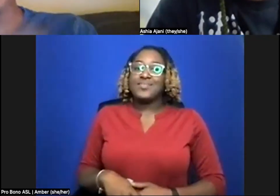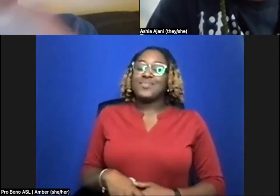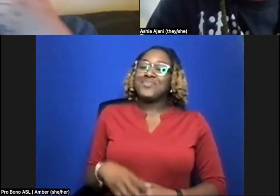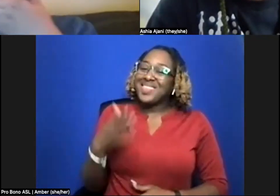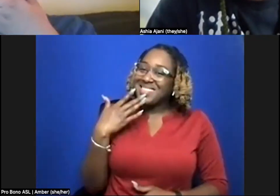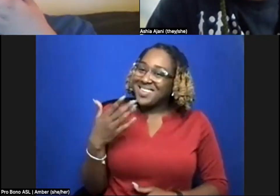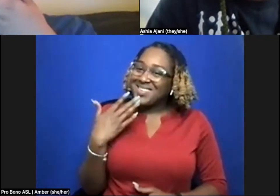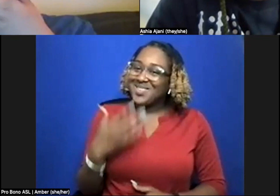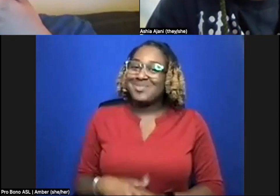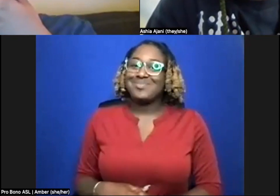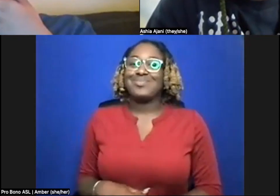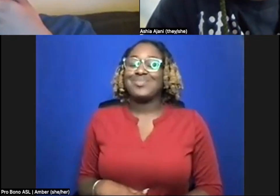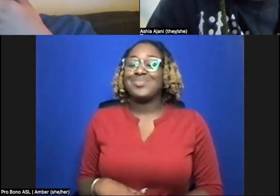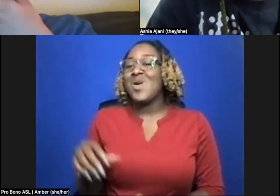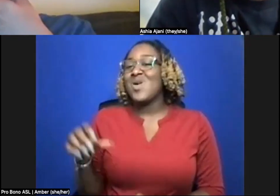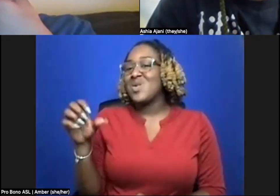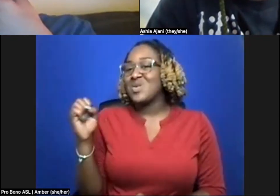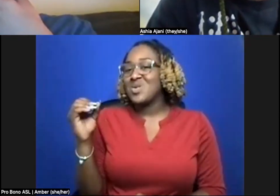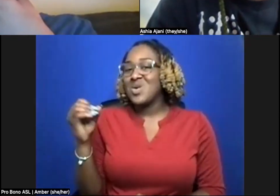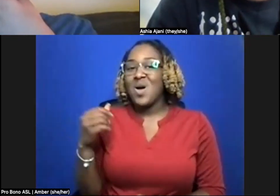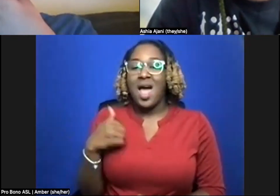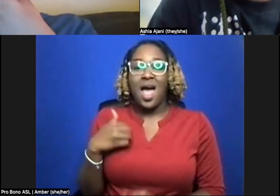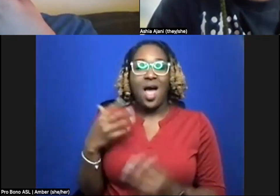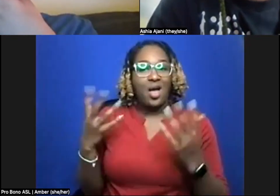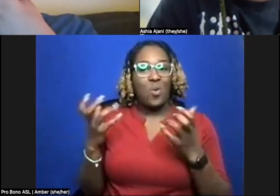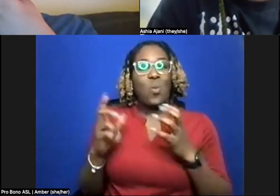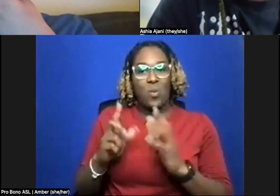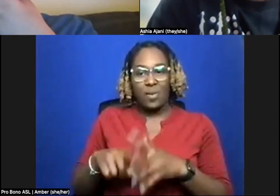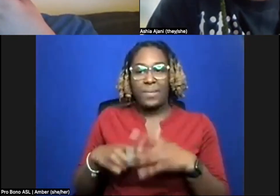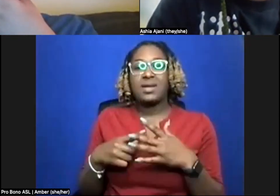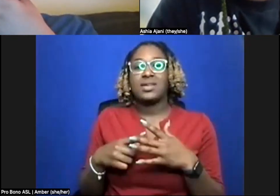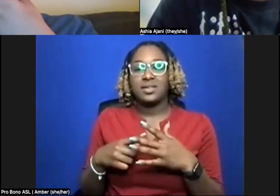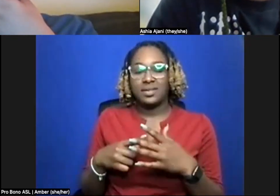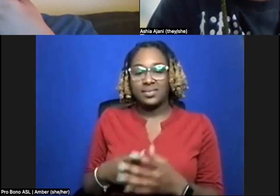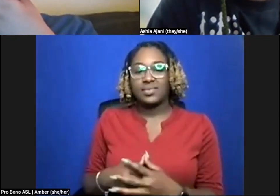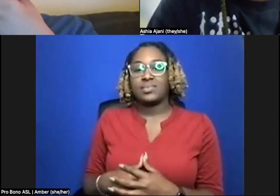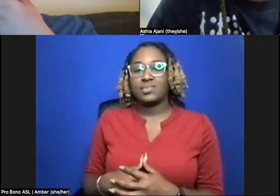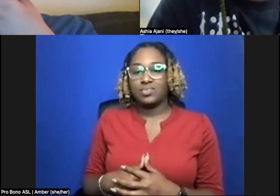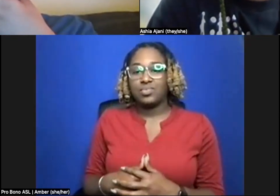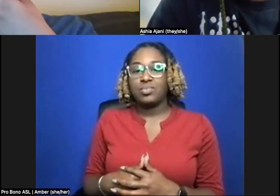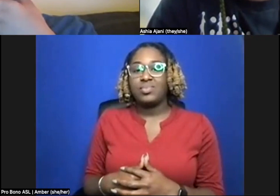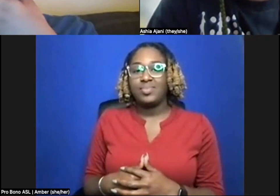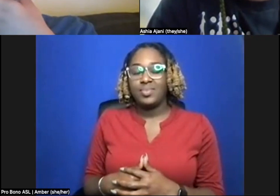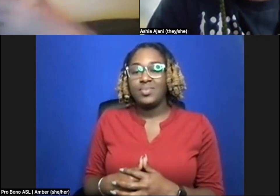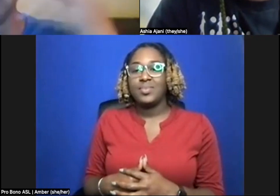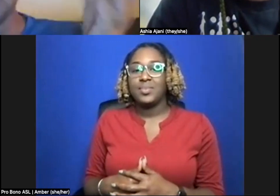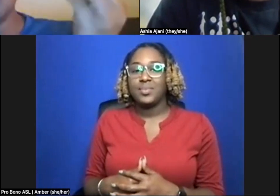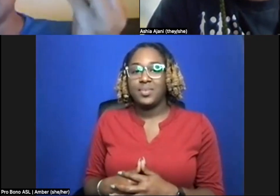So, I think where I want to begin is with the black, ecological